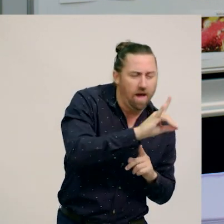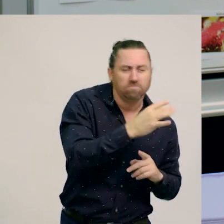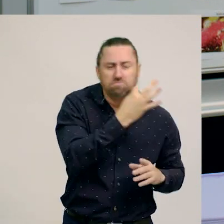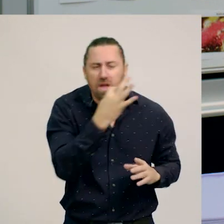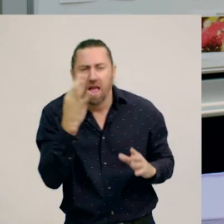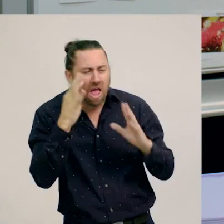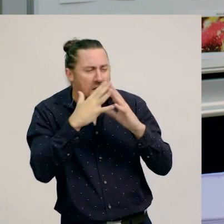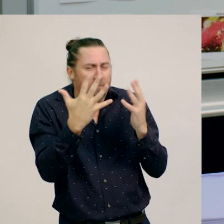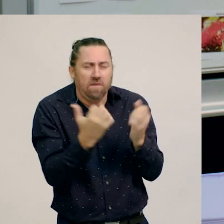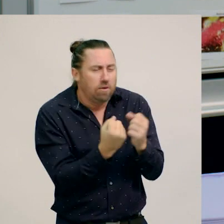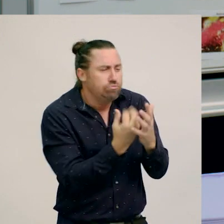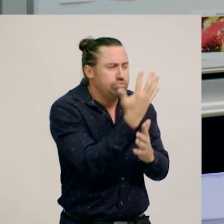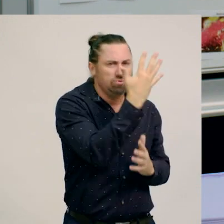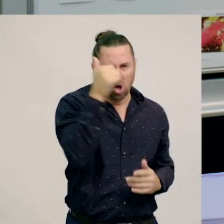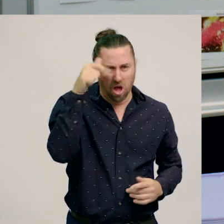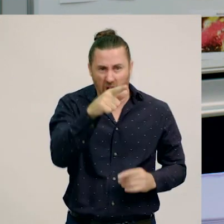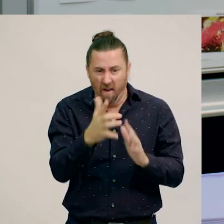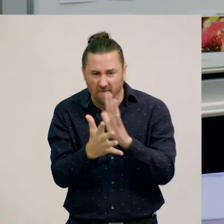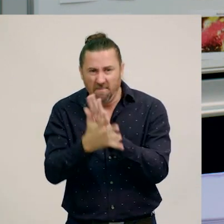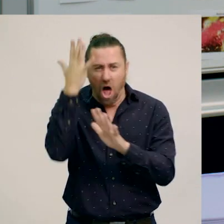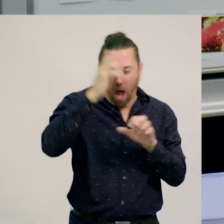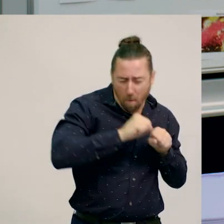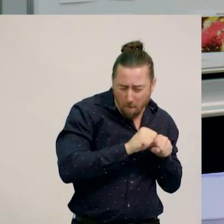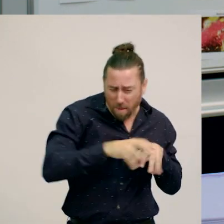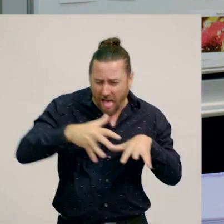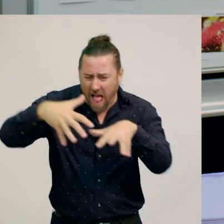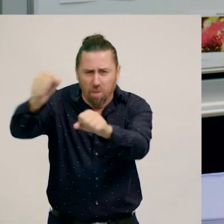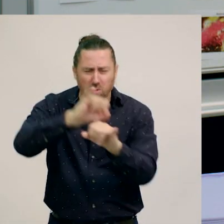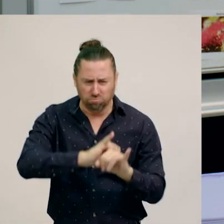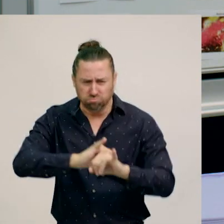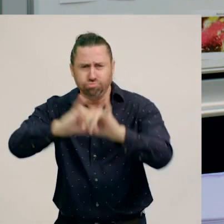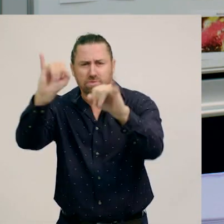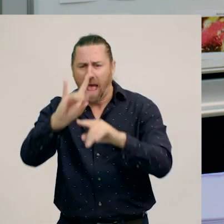While very hot fire can destroy habitats and kill animals and hardy seeds,